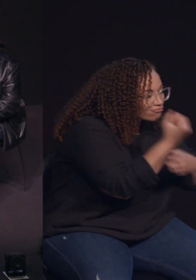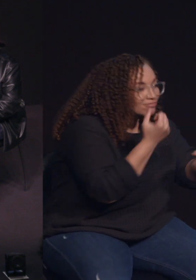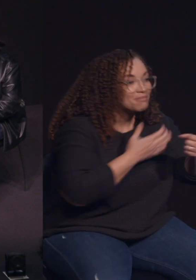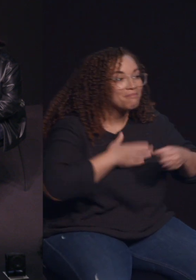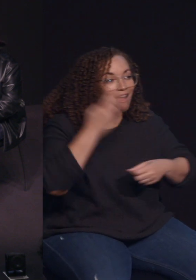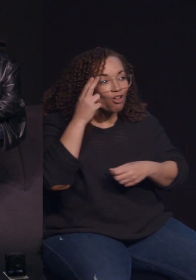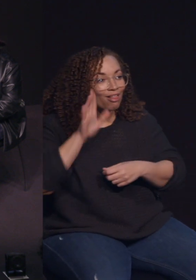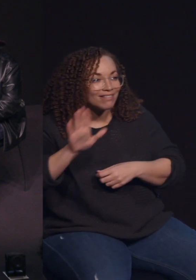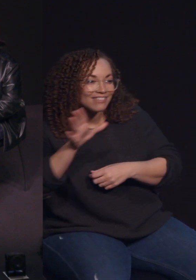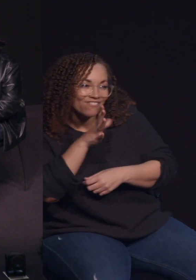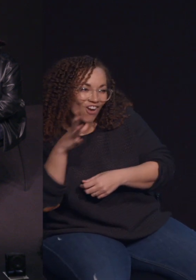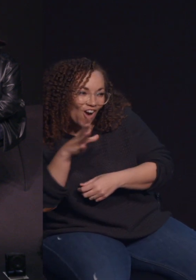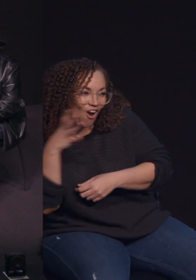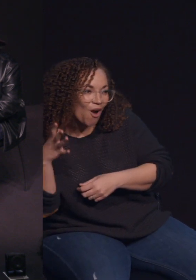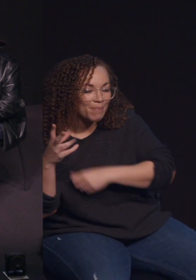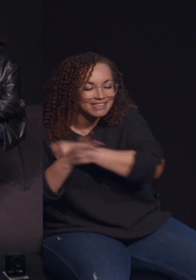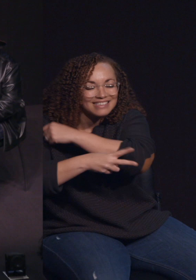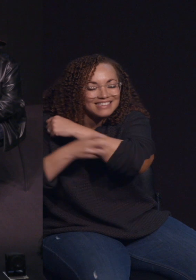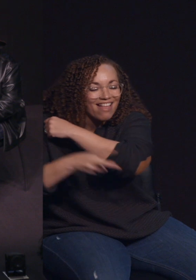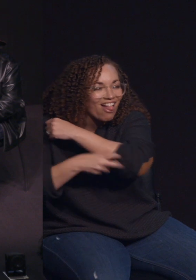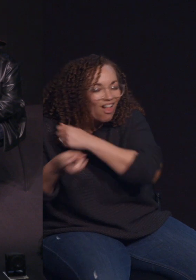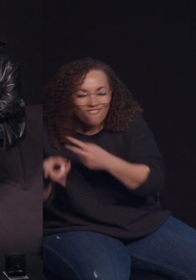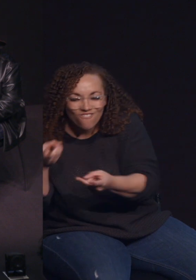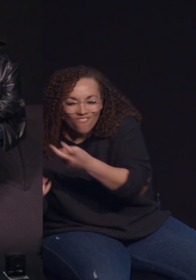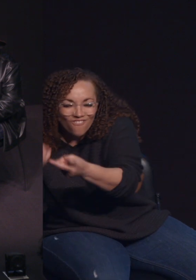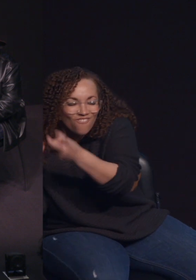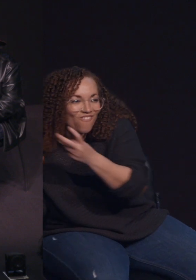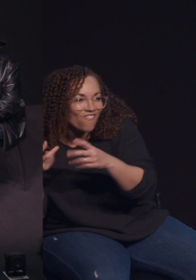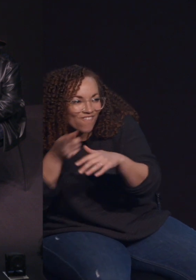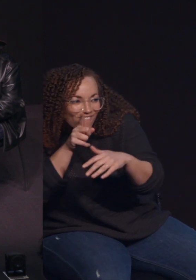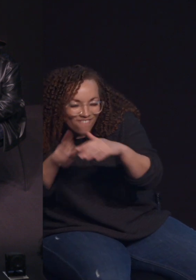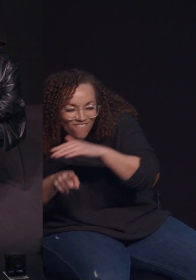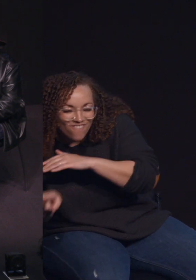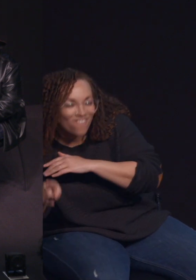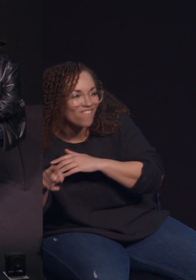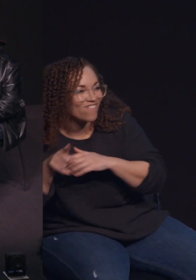We would break them open in the field and eat them warm in the